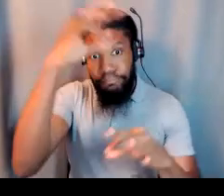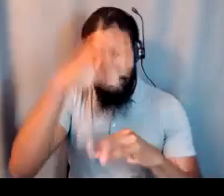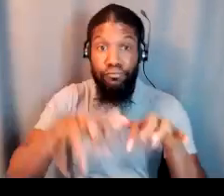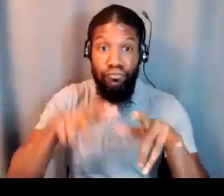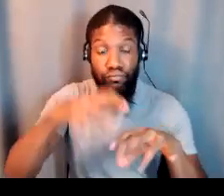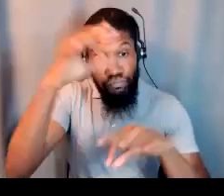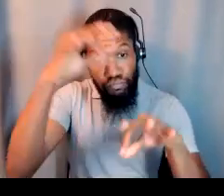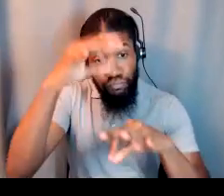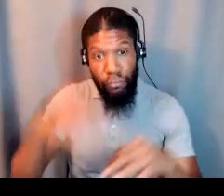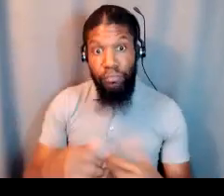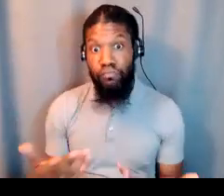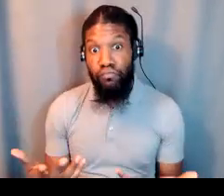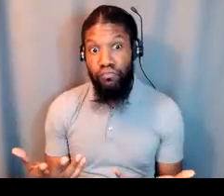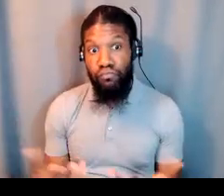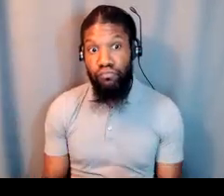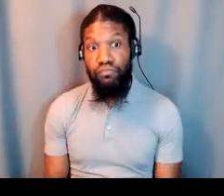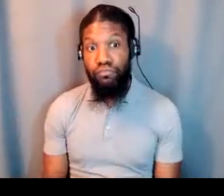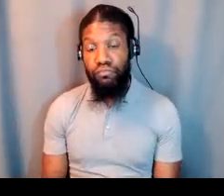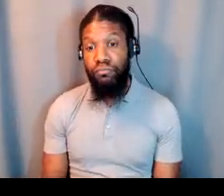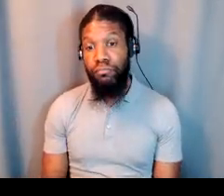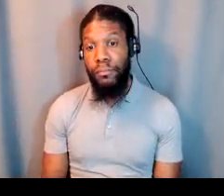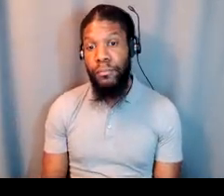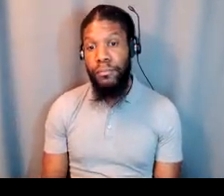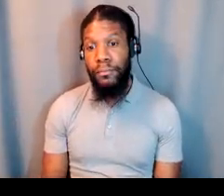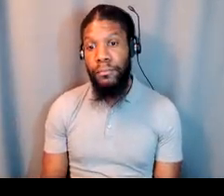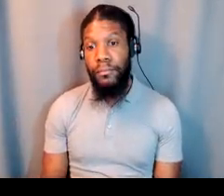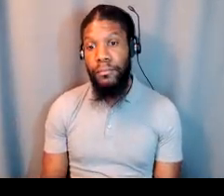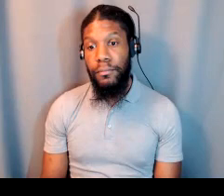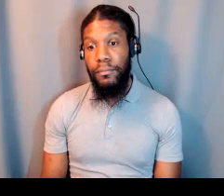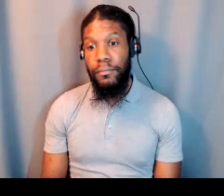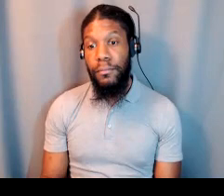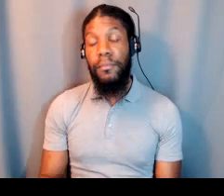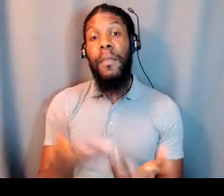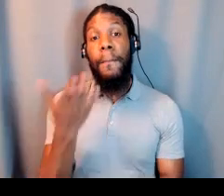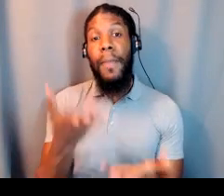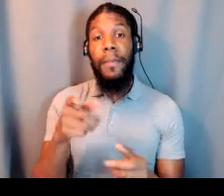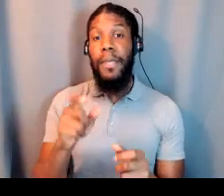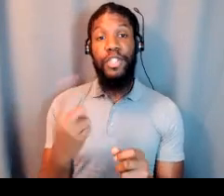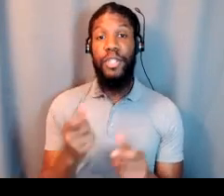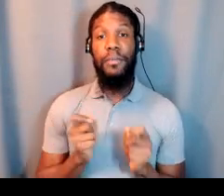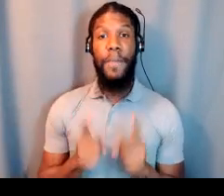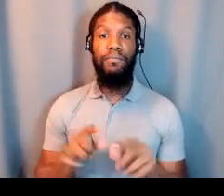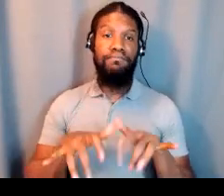where they're not questioning sources, they're using stereotypes as facts,